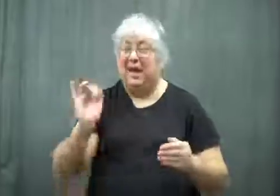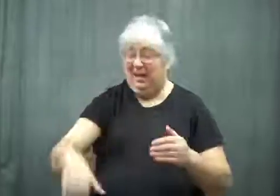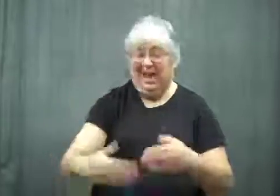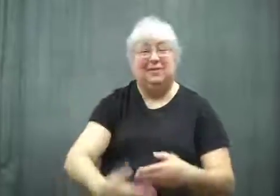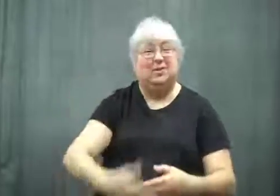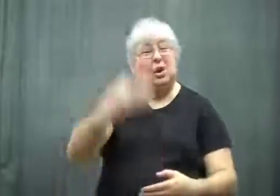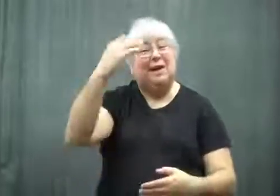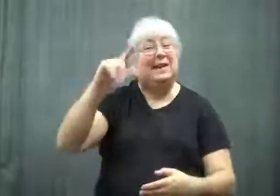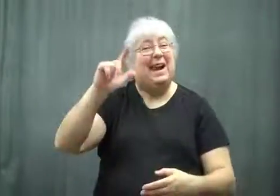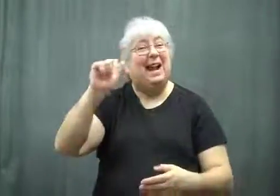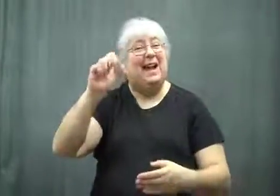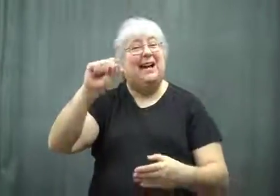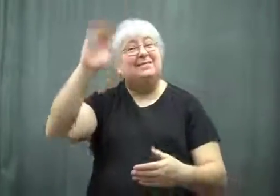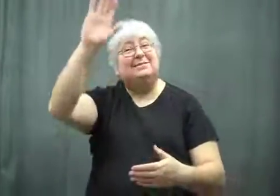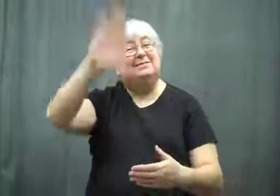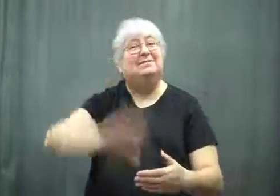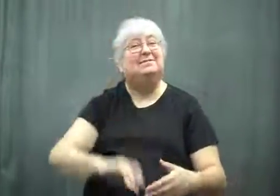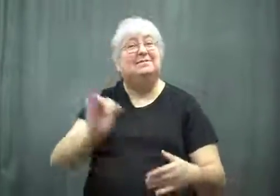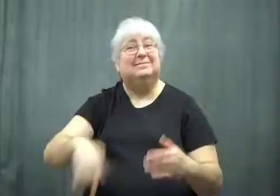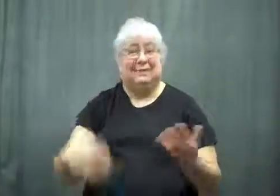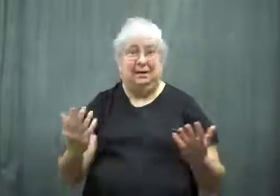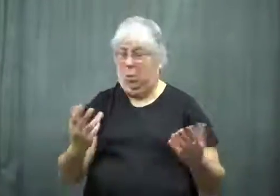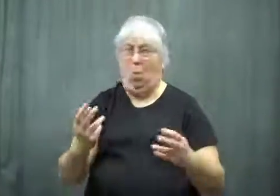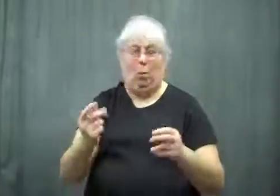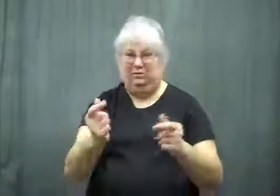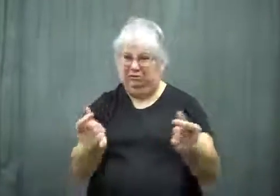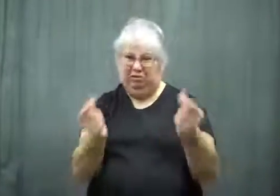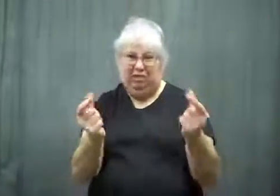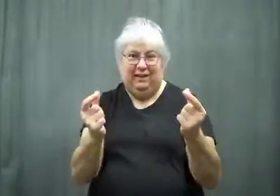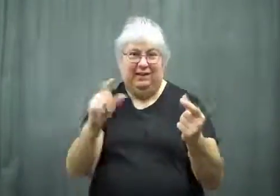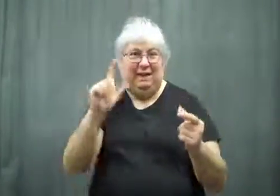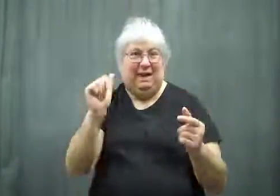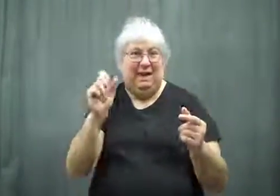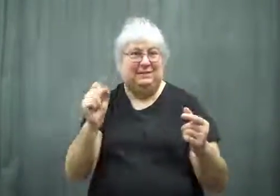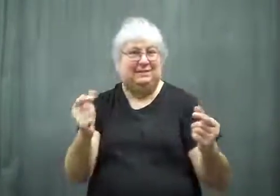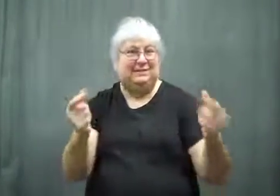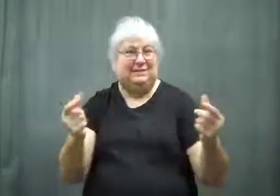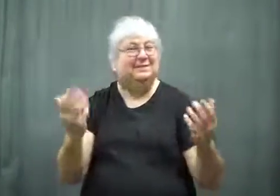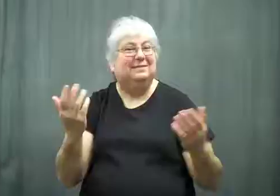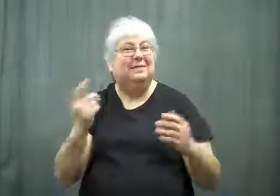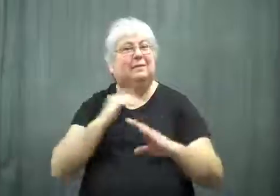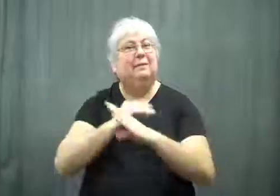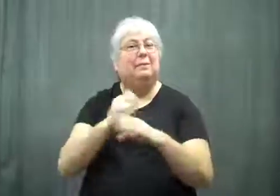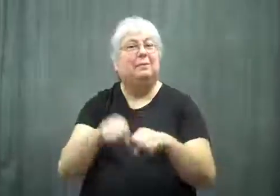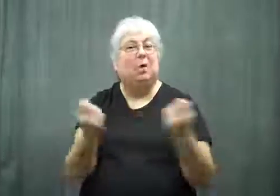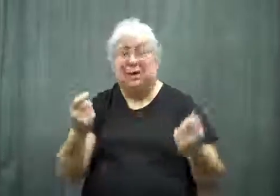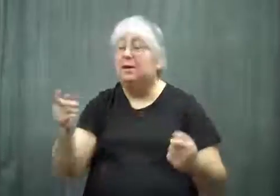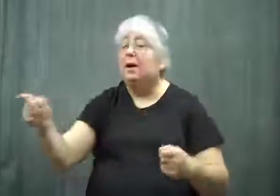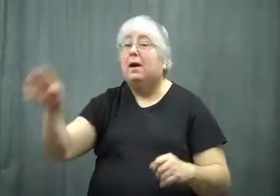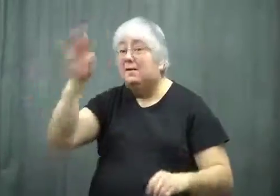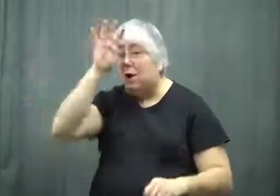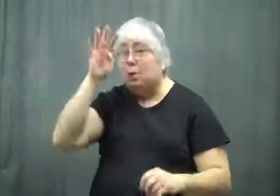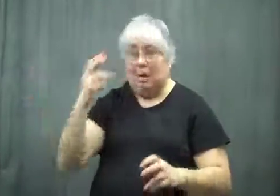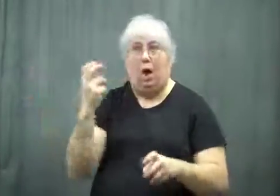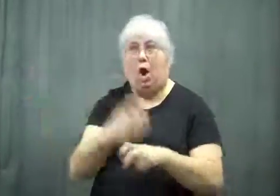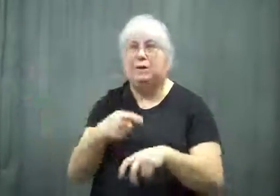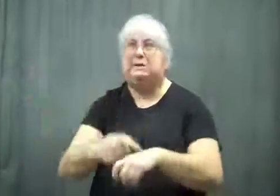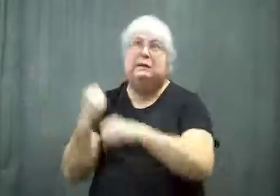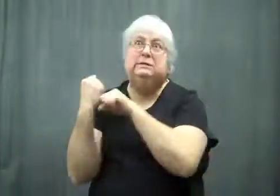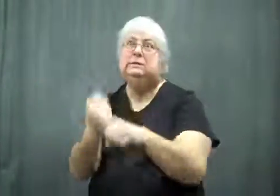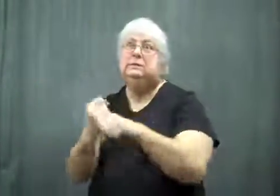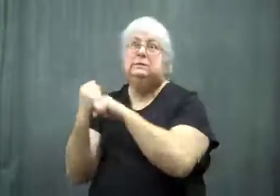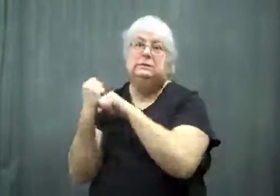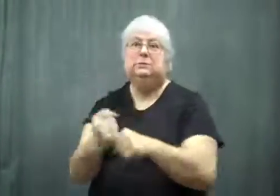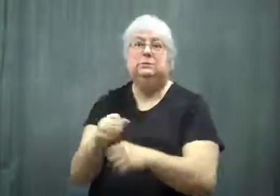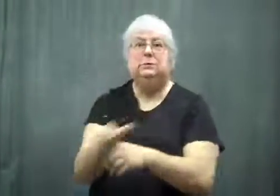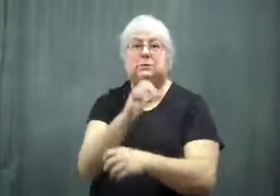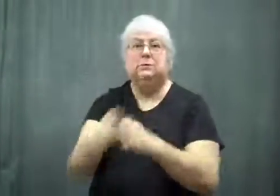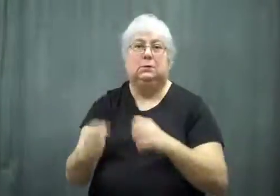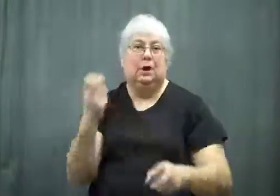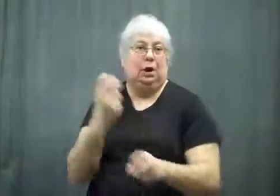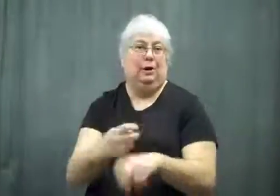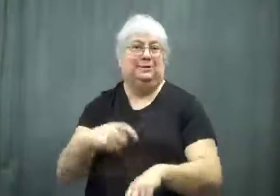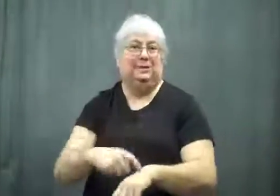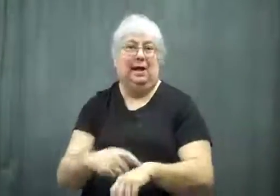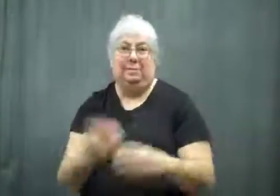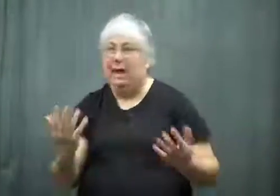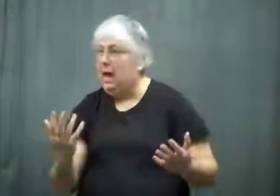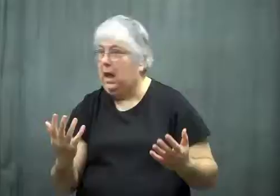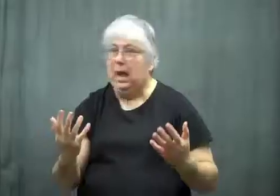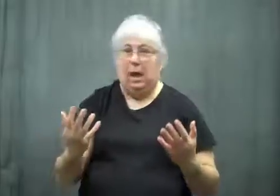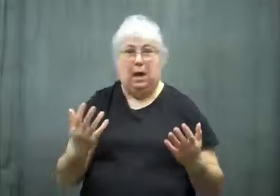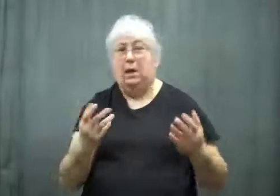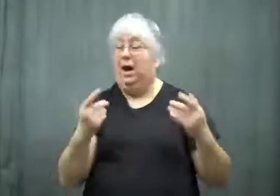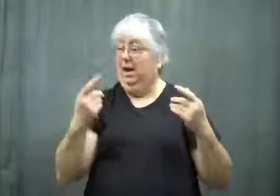The glass on the front of the building was thick so it wouldn't break easily.